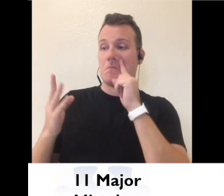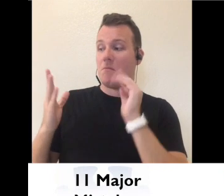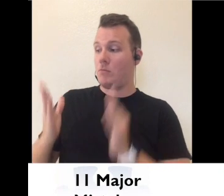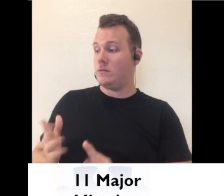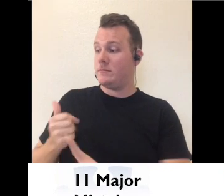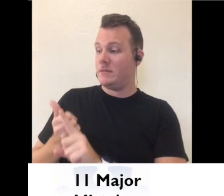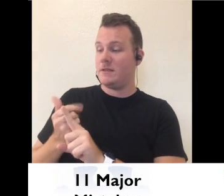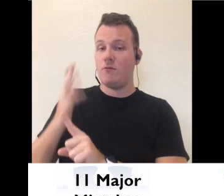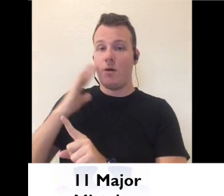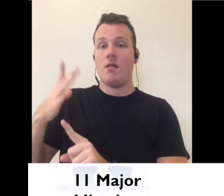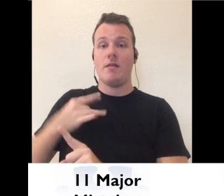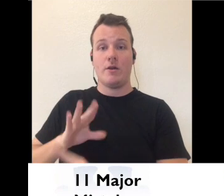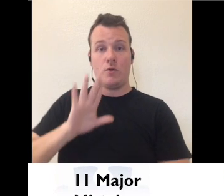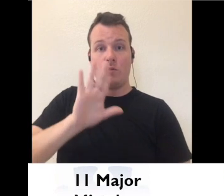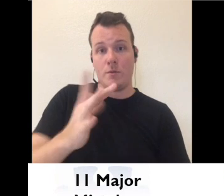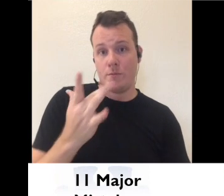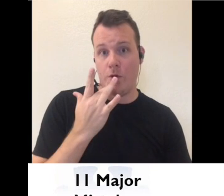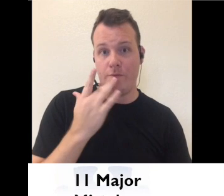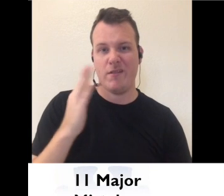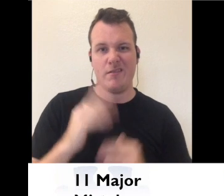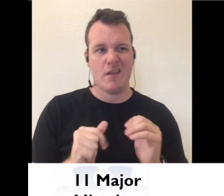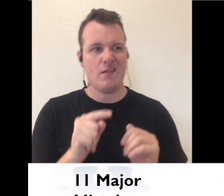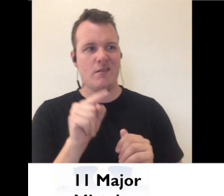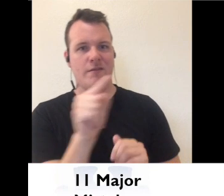and they're gonna like what you said rather than what these other guys said.